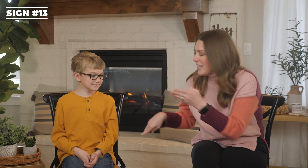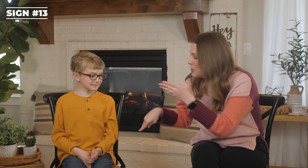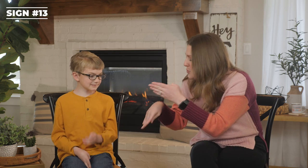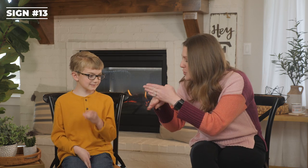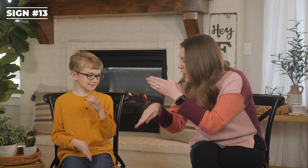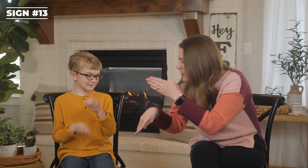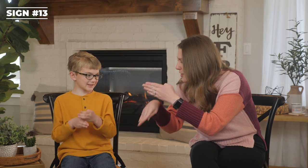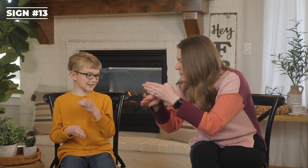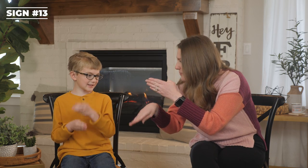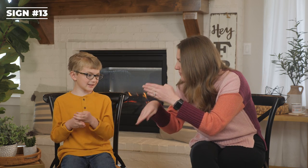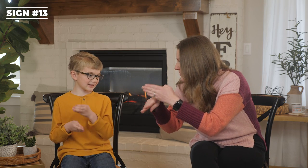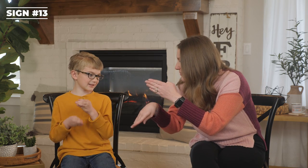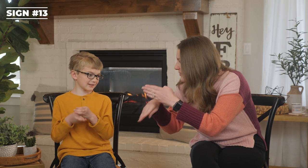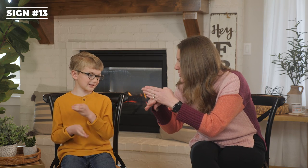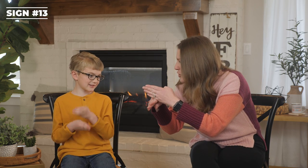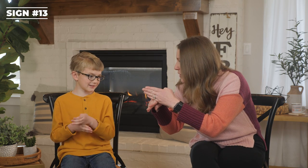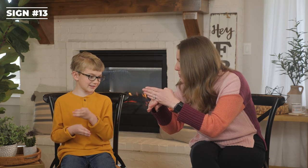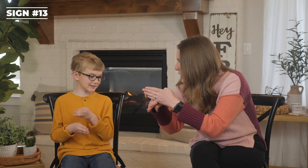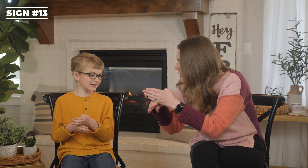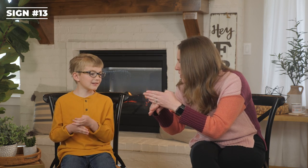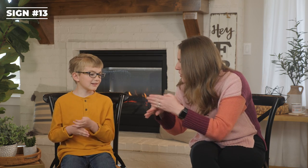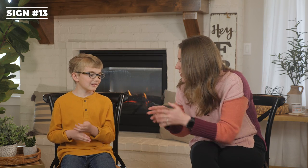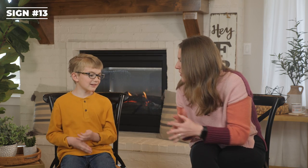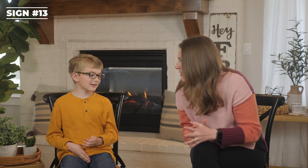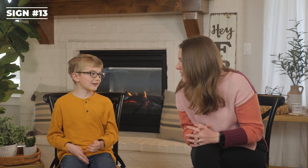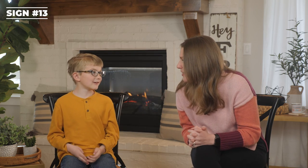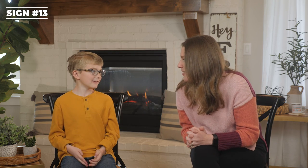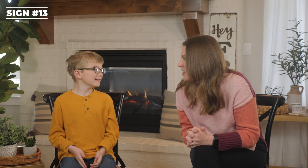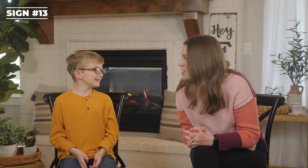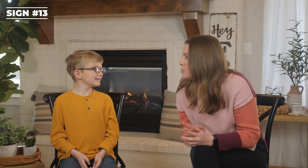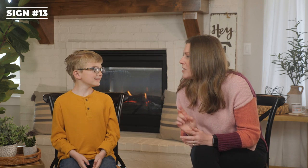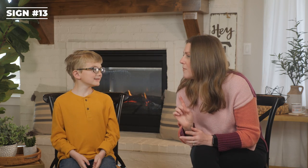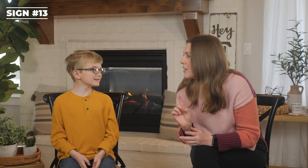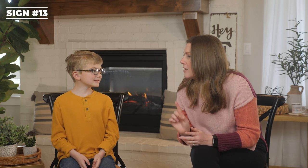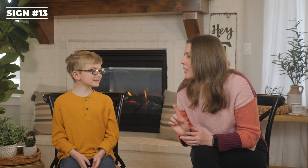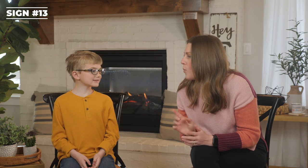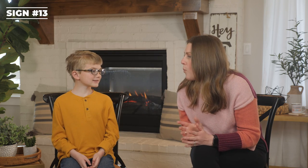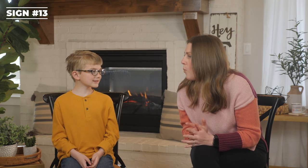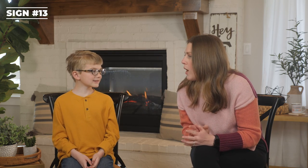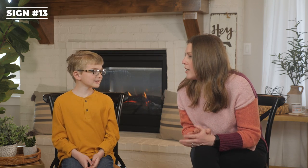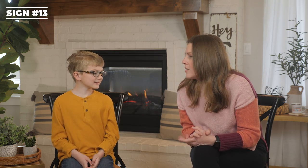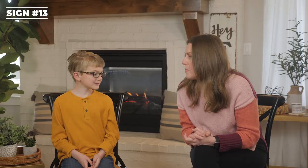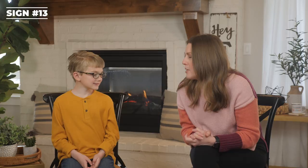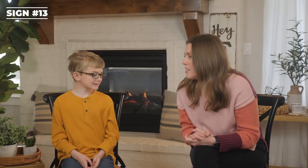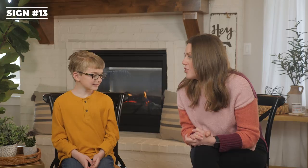Can you do soccer? Do you like playing soccer? Specifically what position?